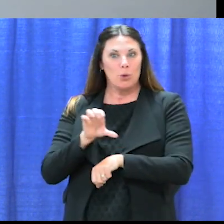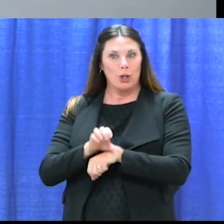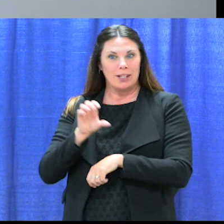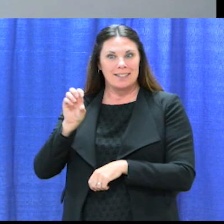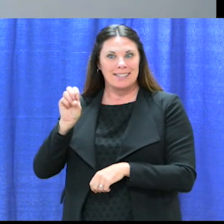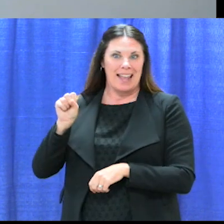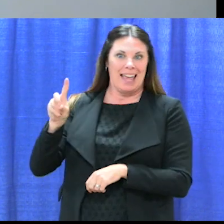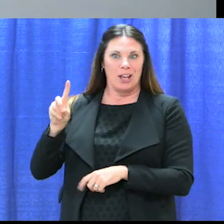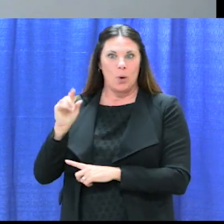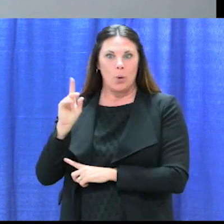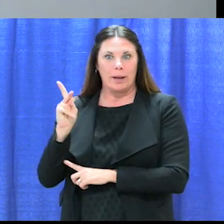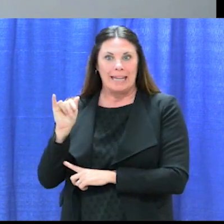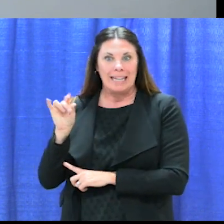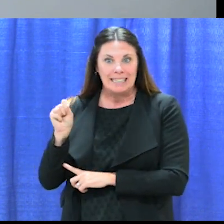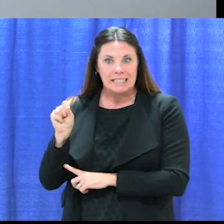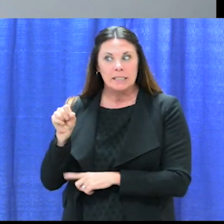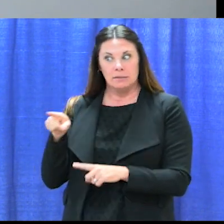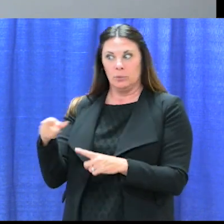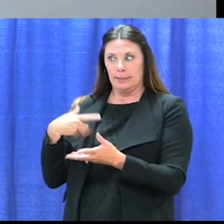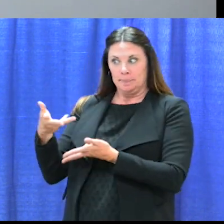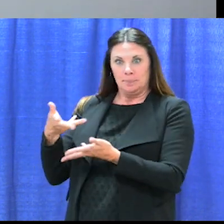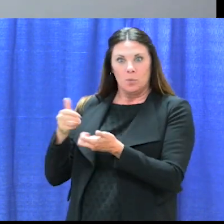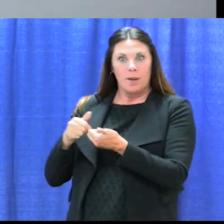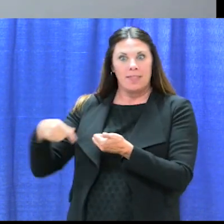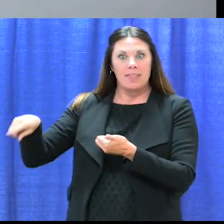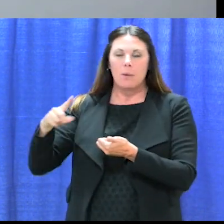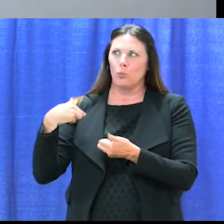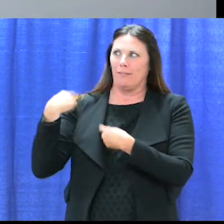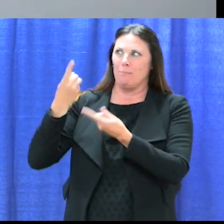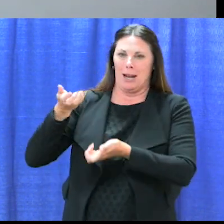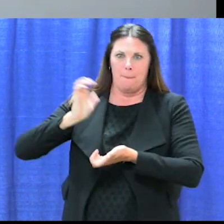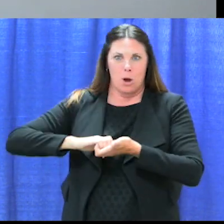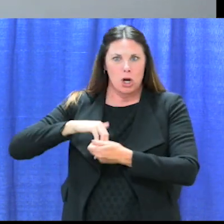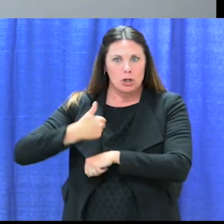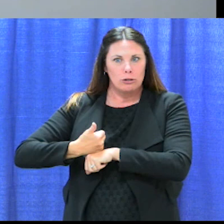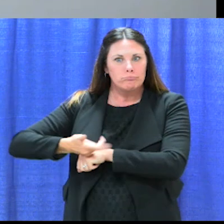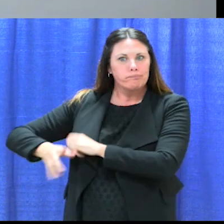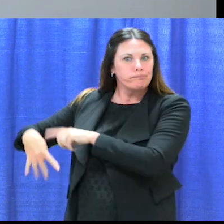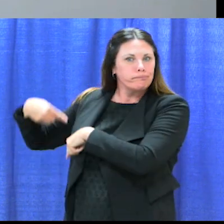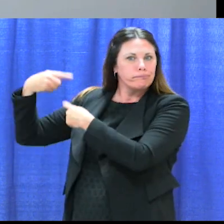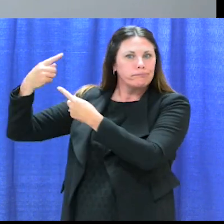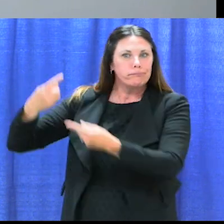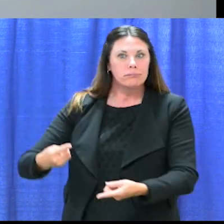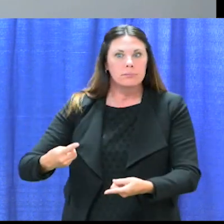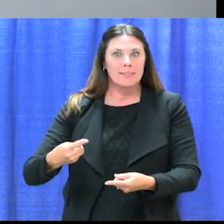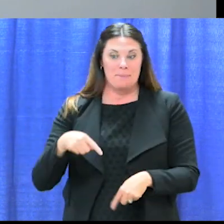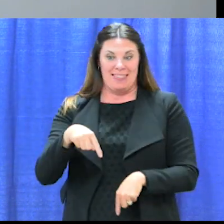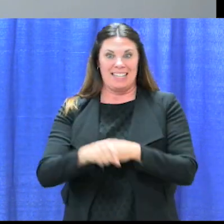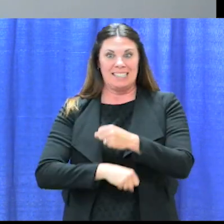They provide devices nationwide. We've been a partner for a long time and this year we are announcing a two hundred thousand